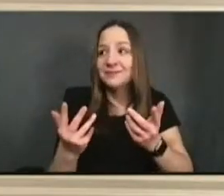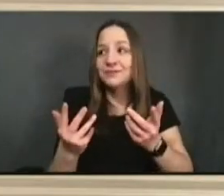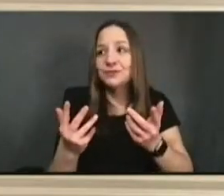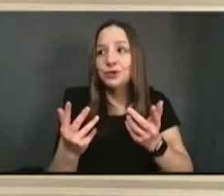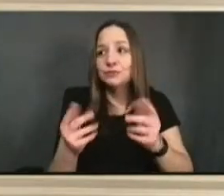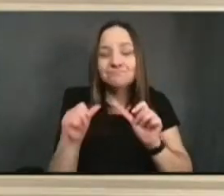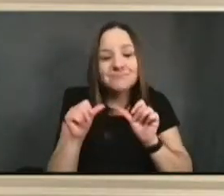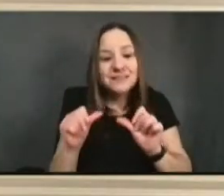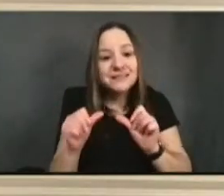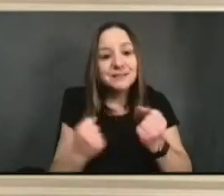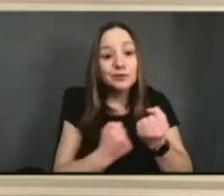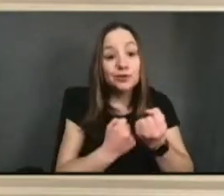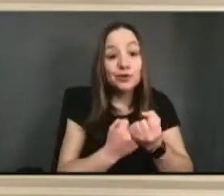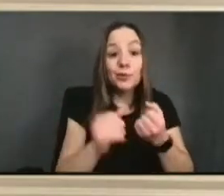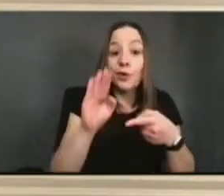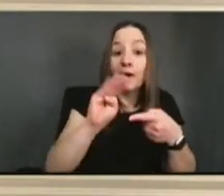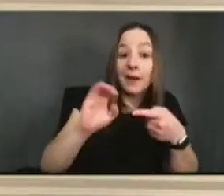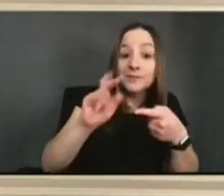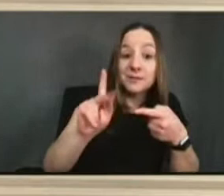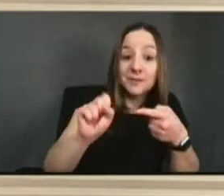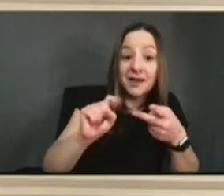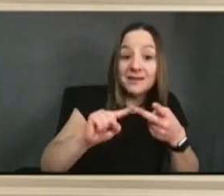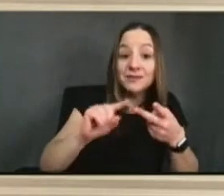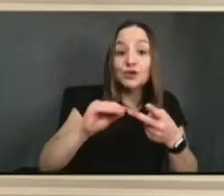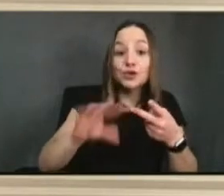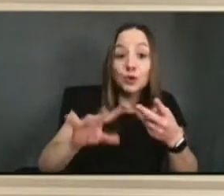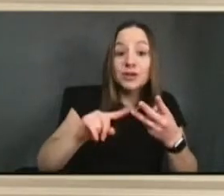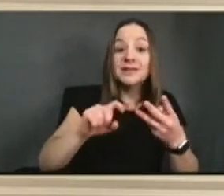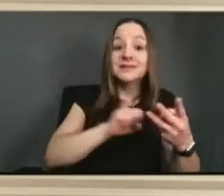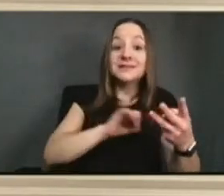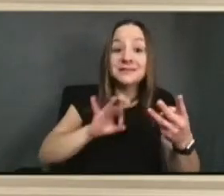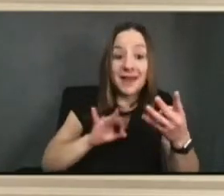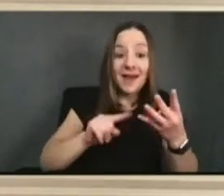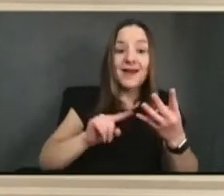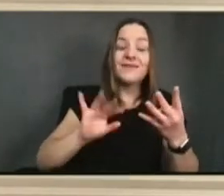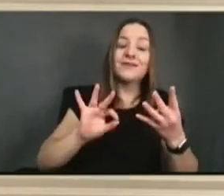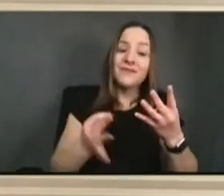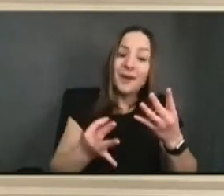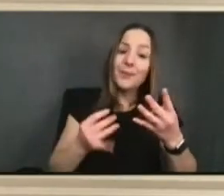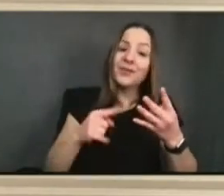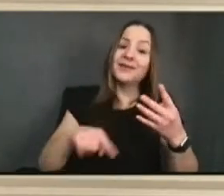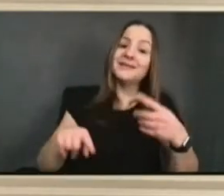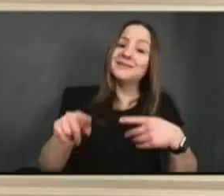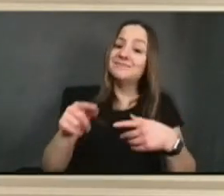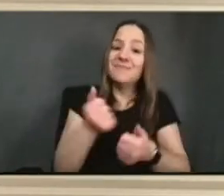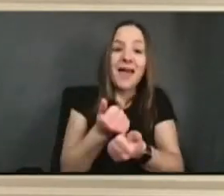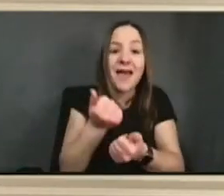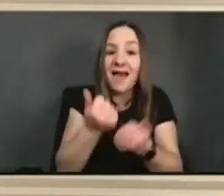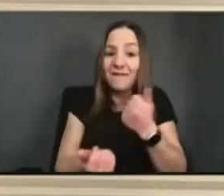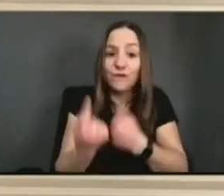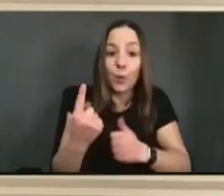council to make sure we can do everything we can to support M.C.P.S. support our students support our families and support